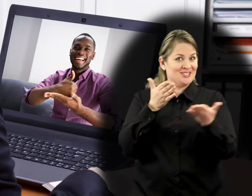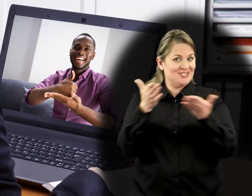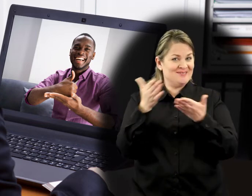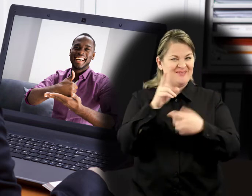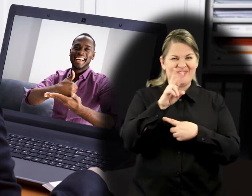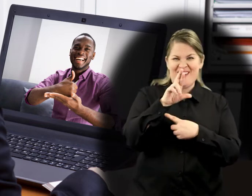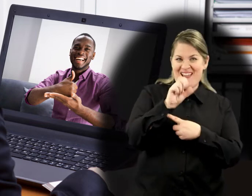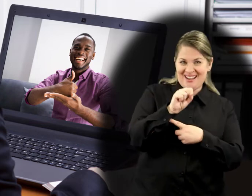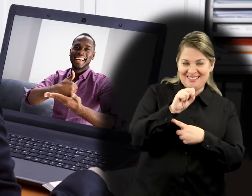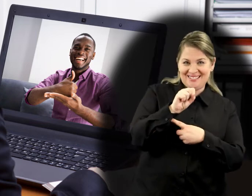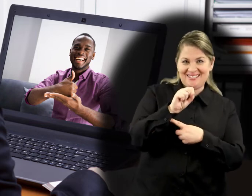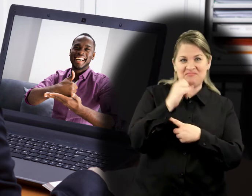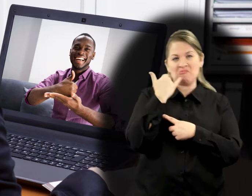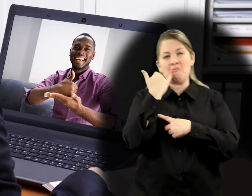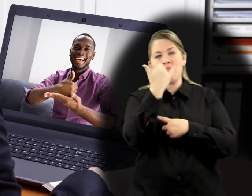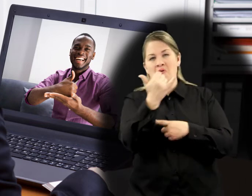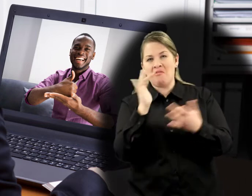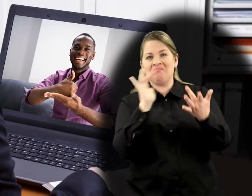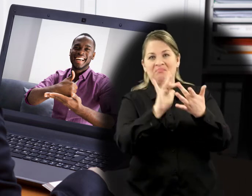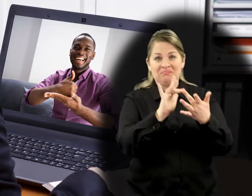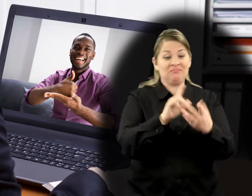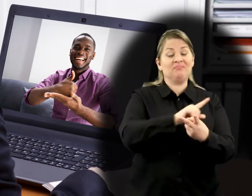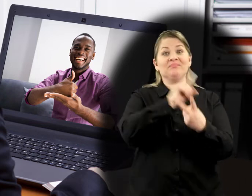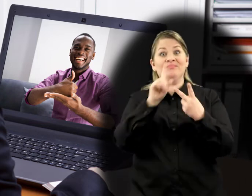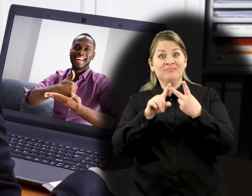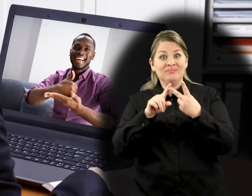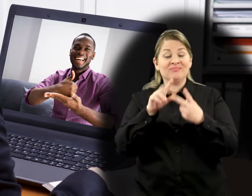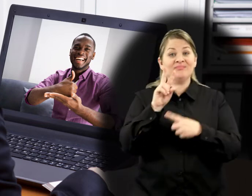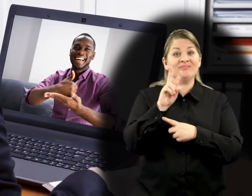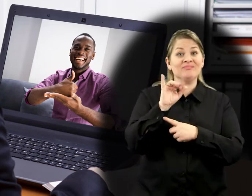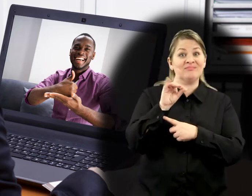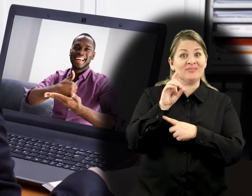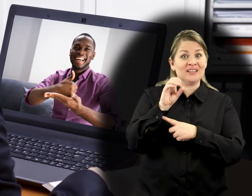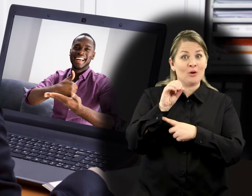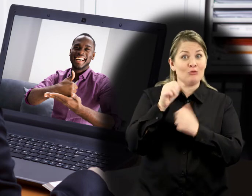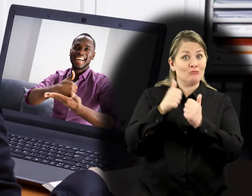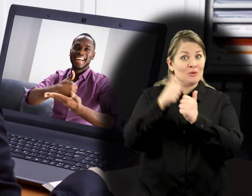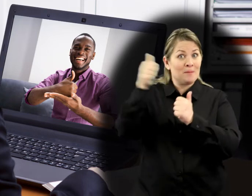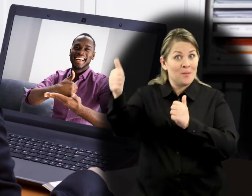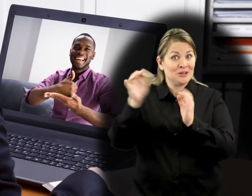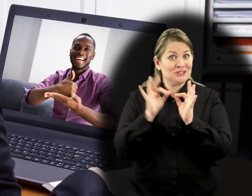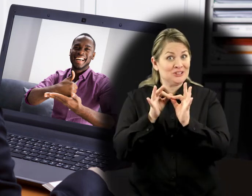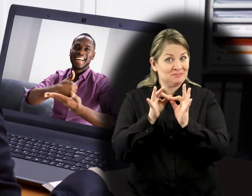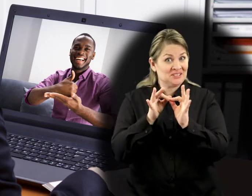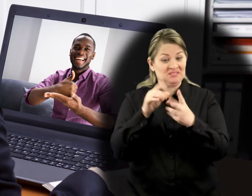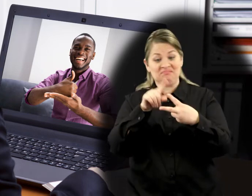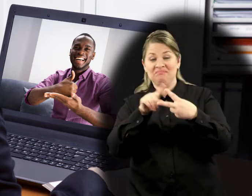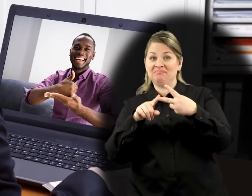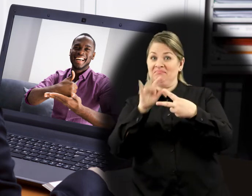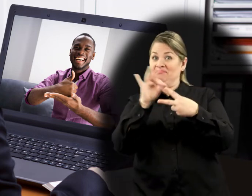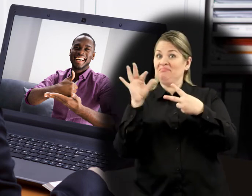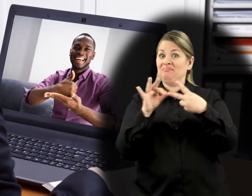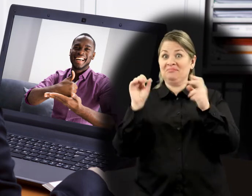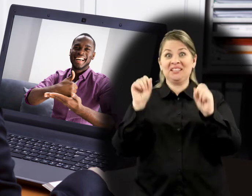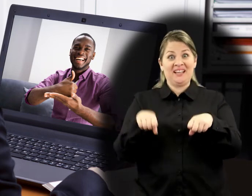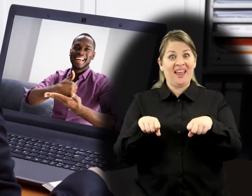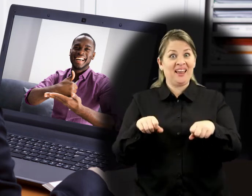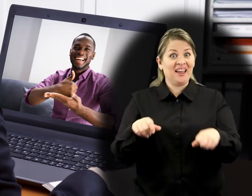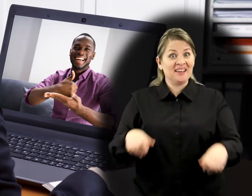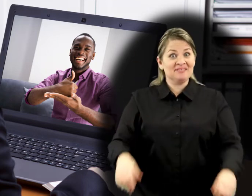through a remote interpreter or arranging for a video remote interpreting session.